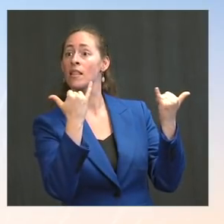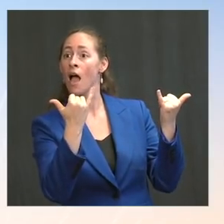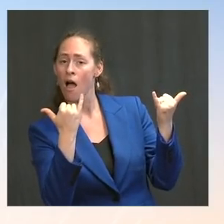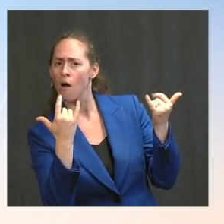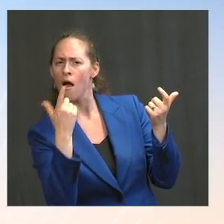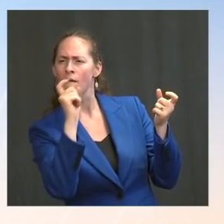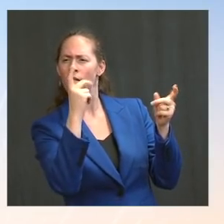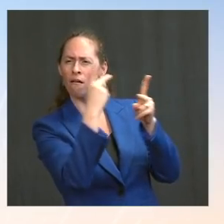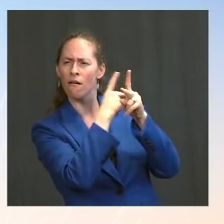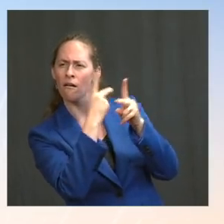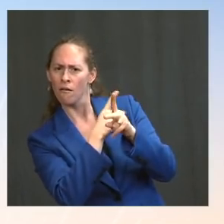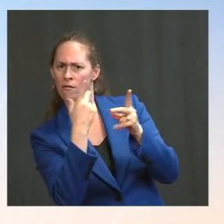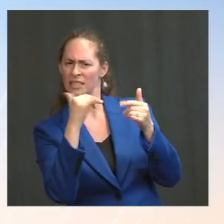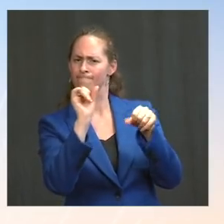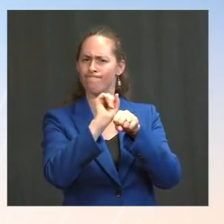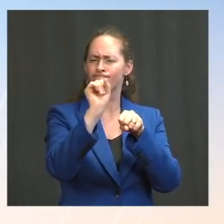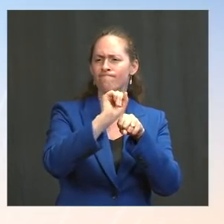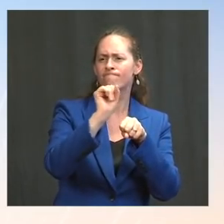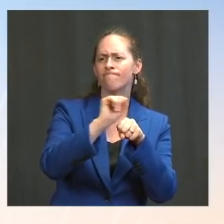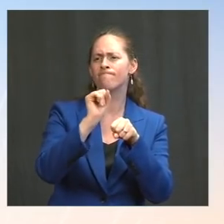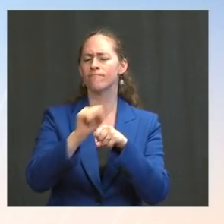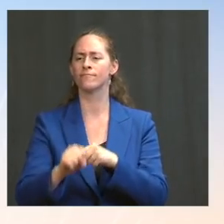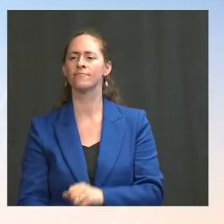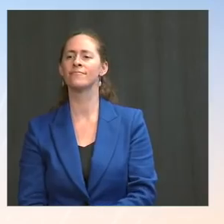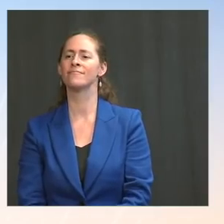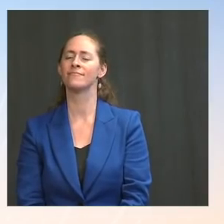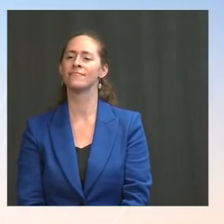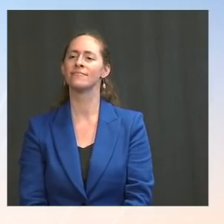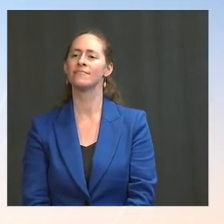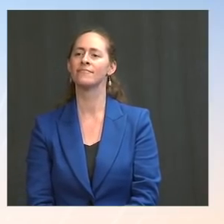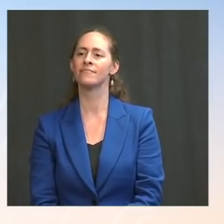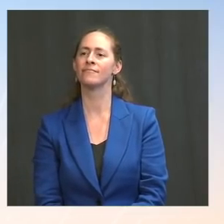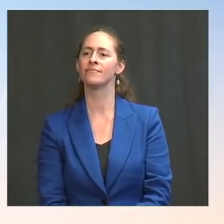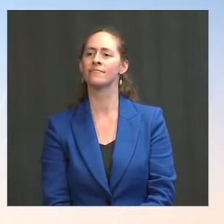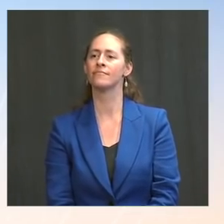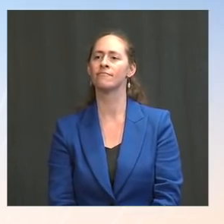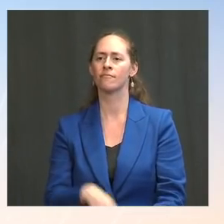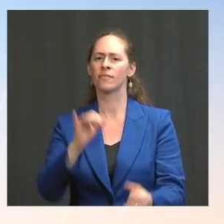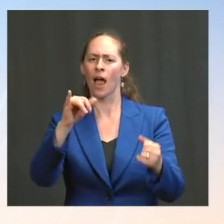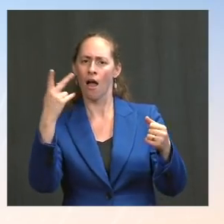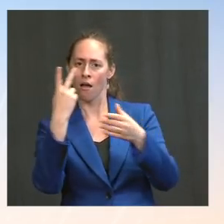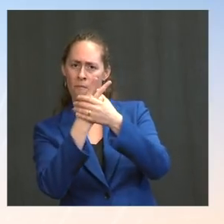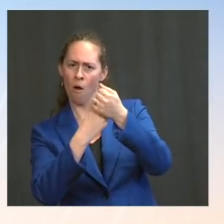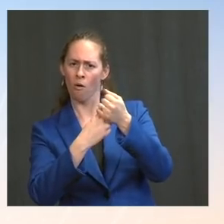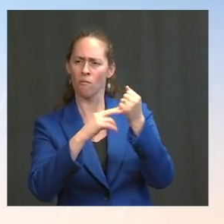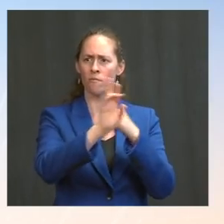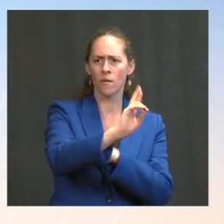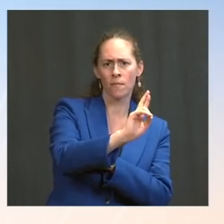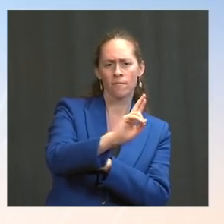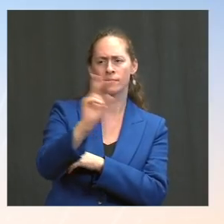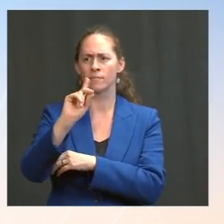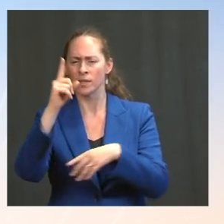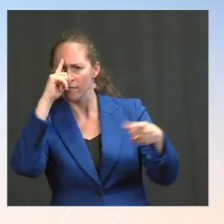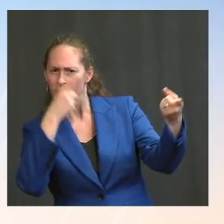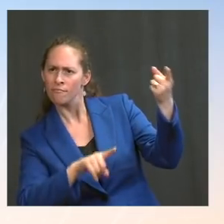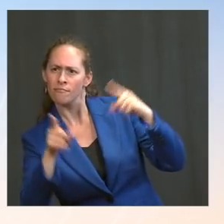and as part of the bipartisan infrastructure framework, moving from a framework or agreement to piece of legislation.